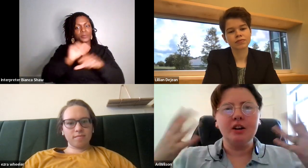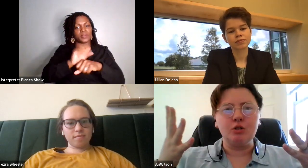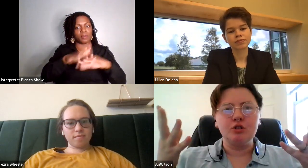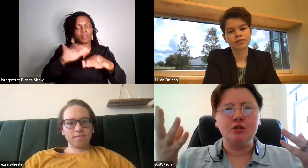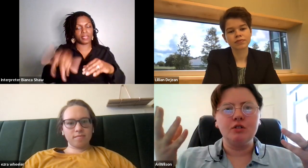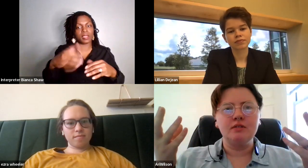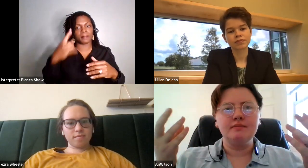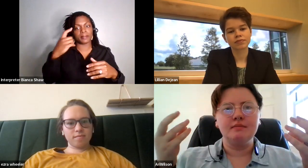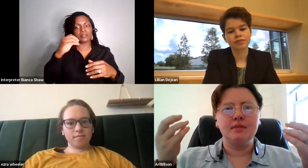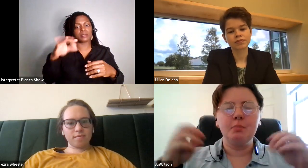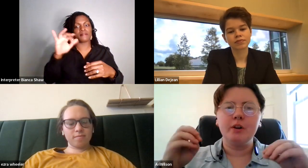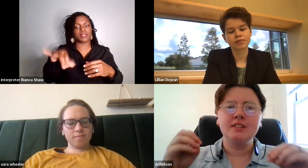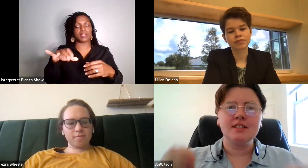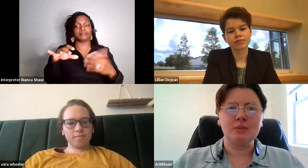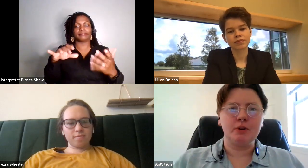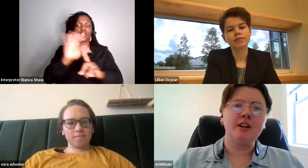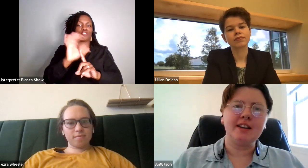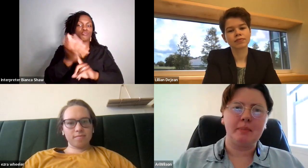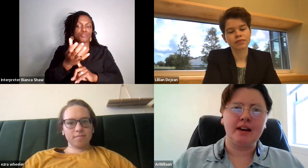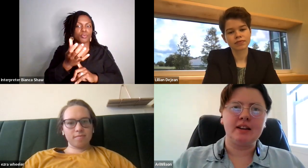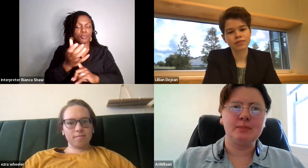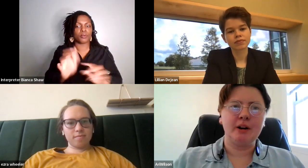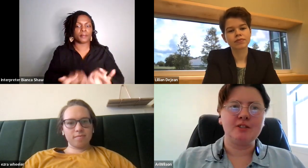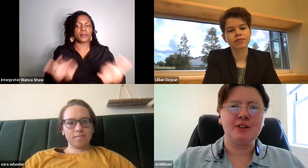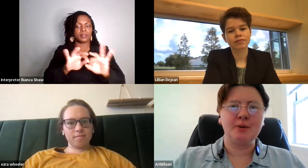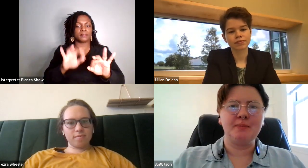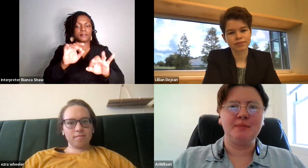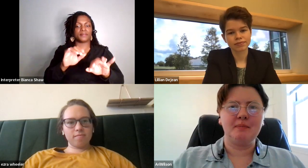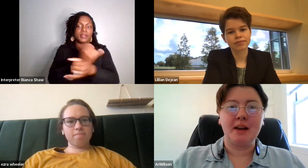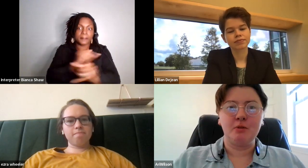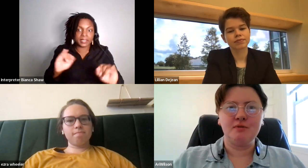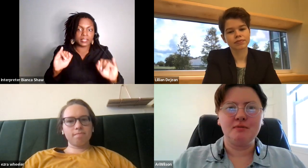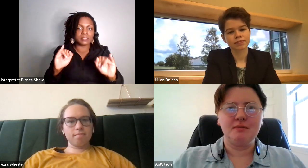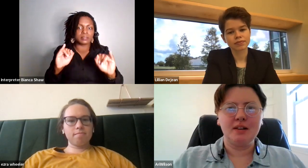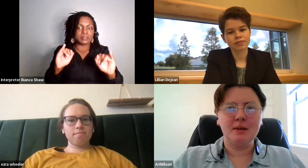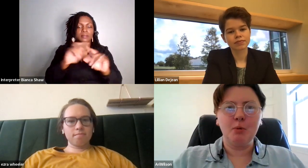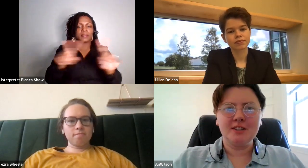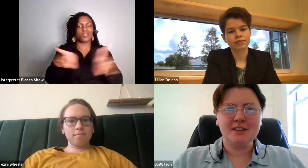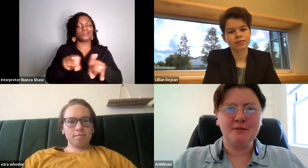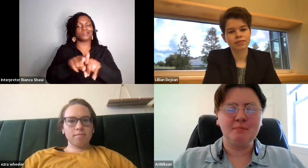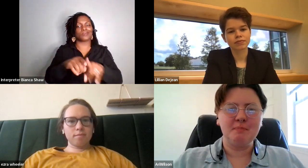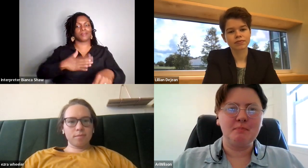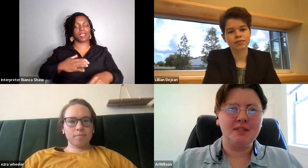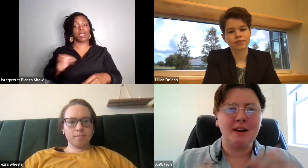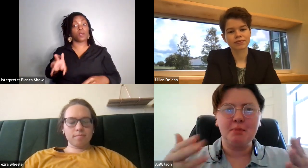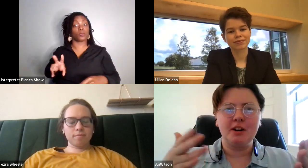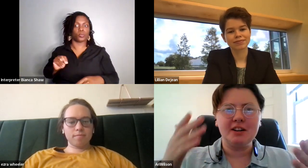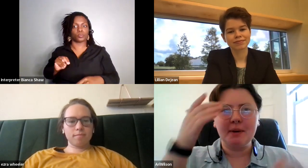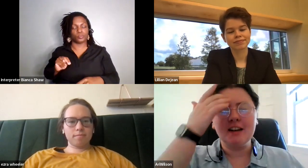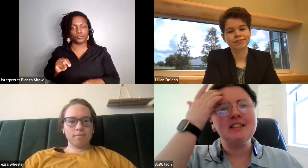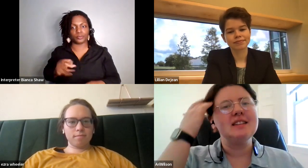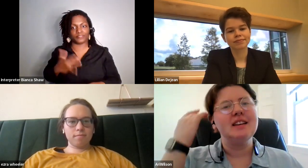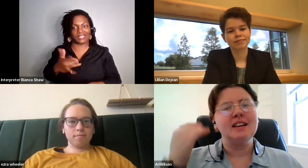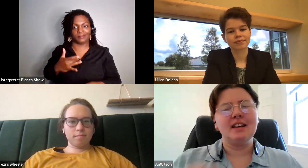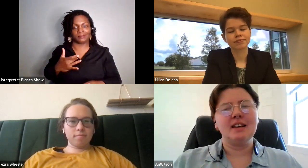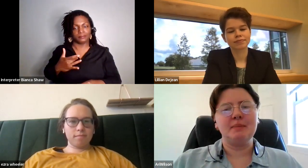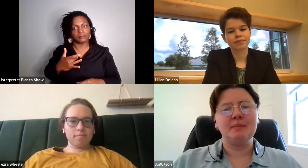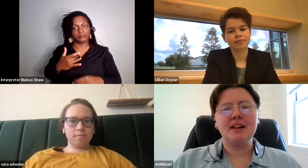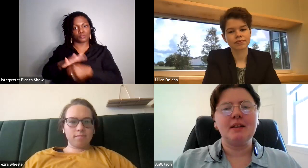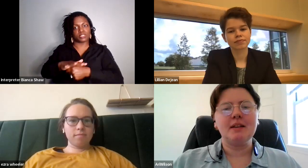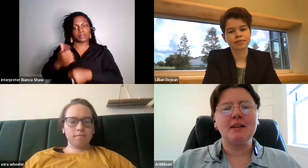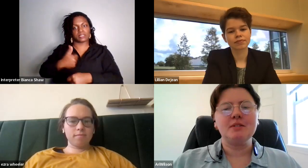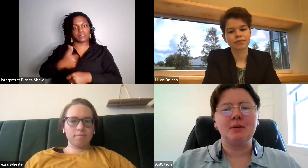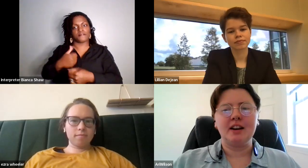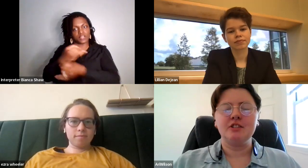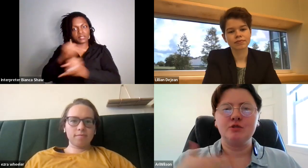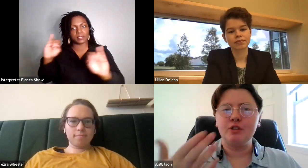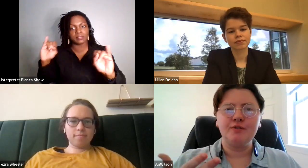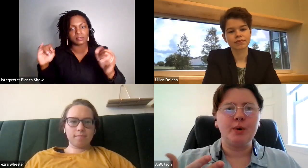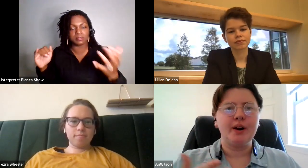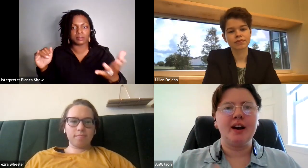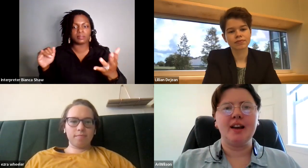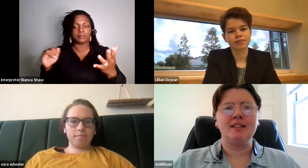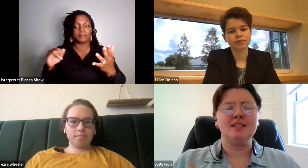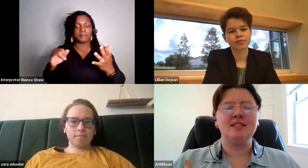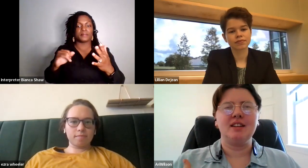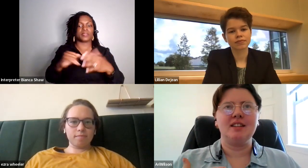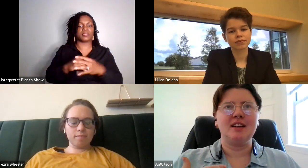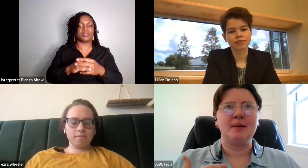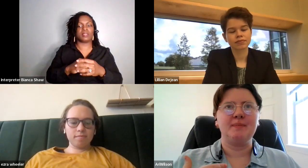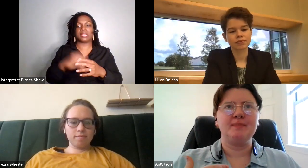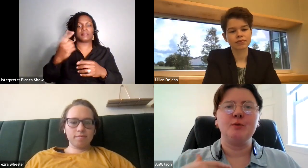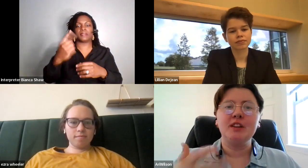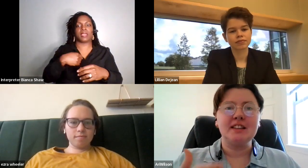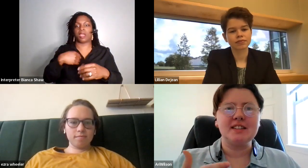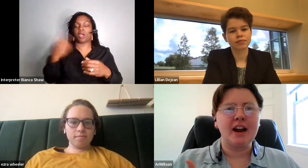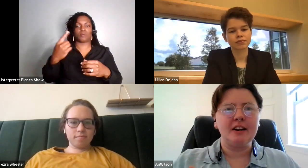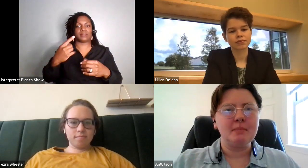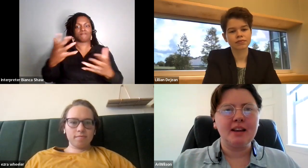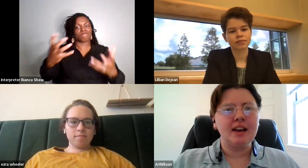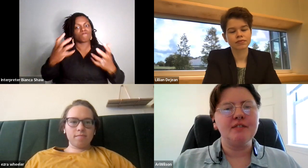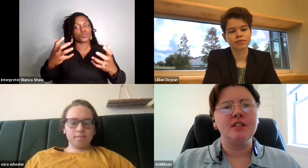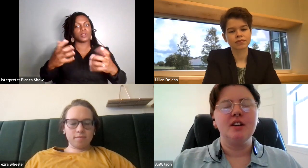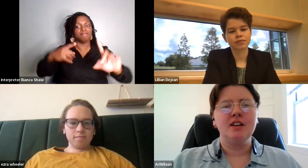cultural importance that's put on independence but also my own importance of that I put on independent because that was always something that I strove for and really desired in my life.